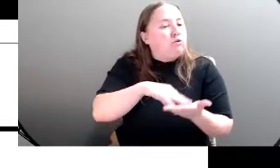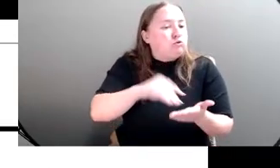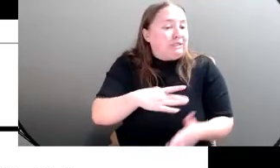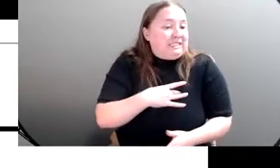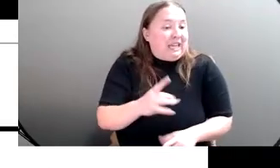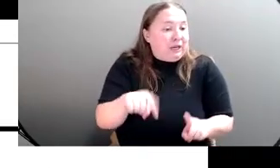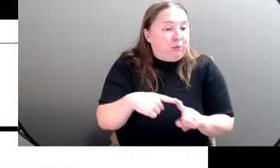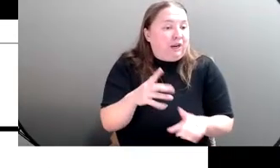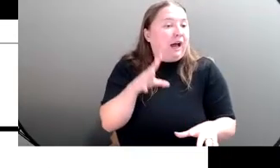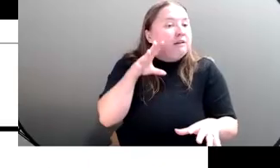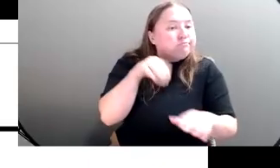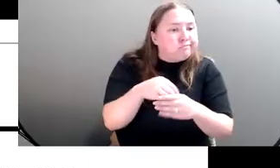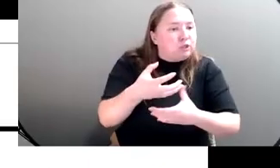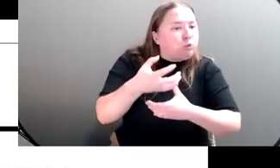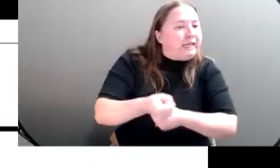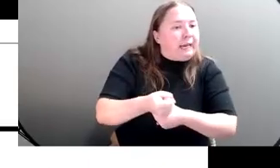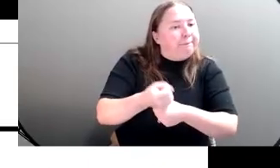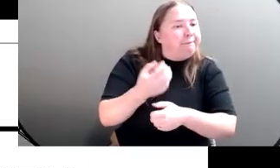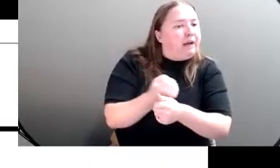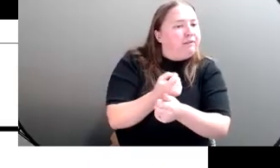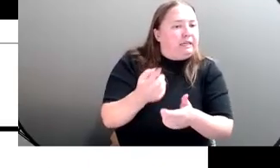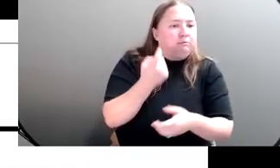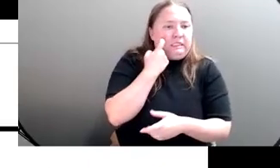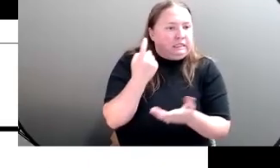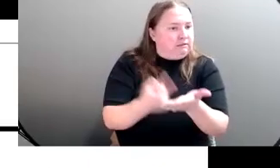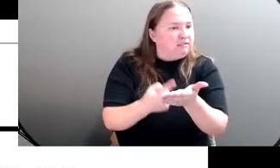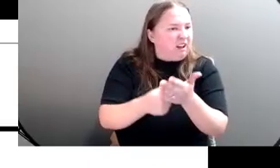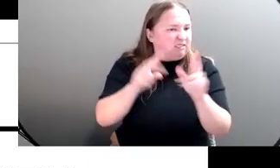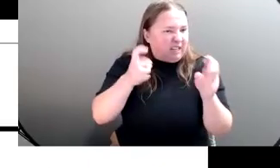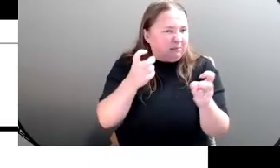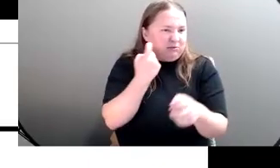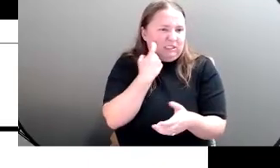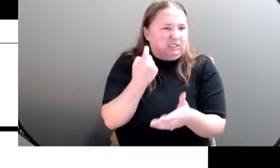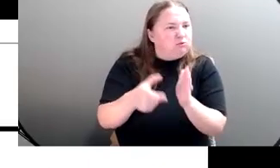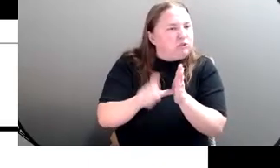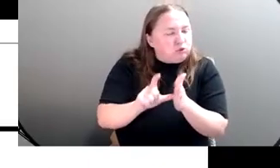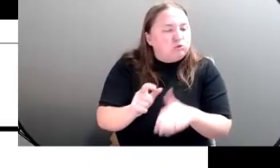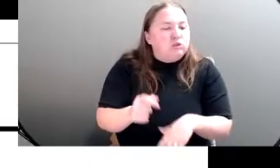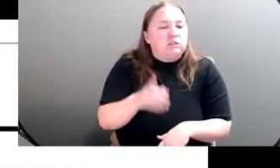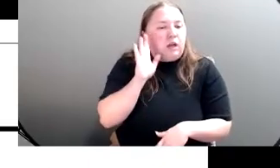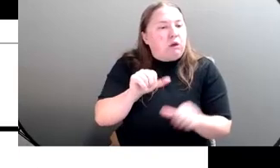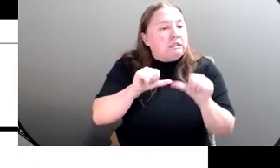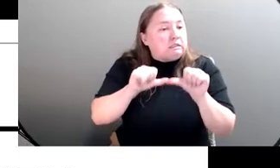a recap of all the topics and everything that we went over in the week. And so I'm going to continue to do that.